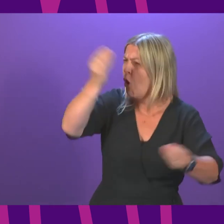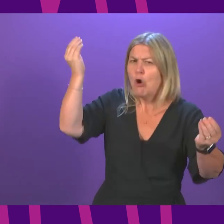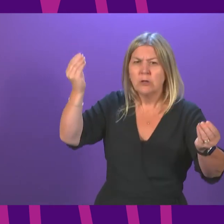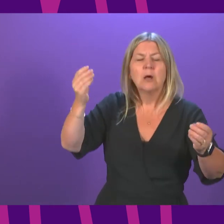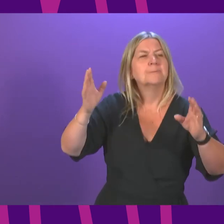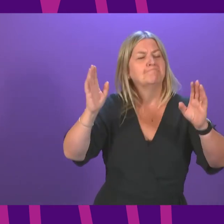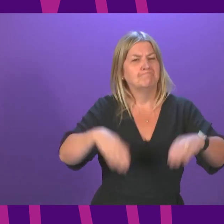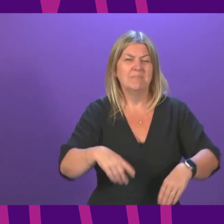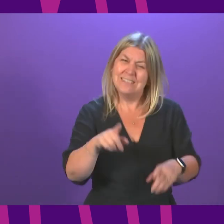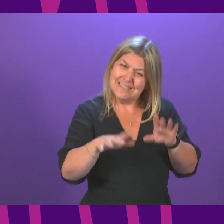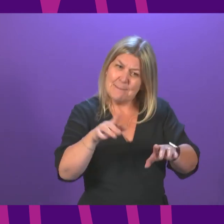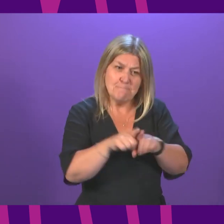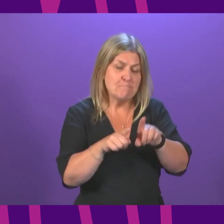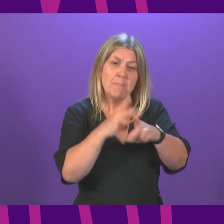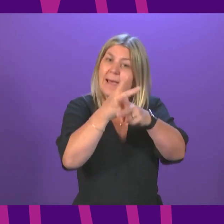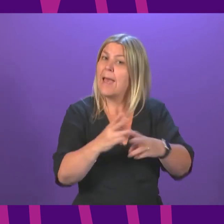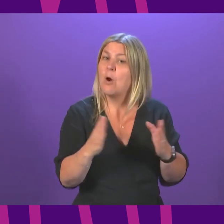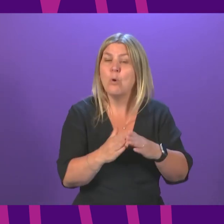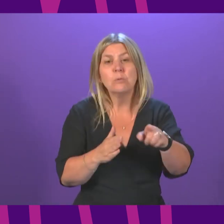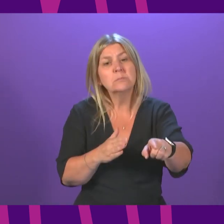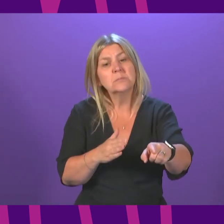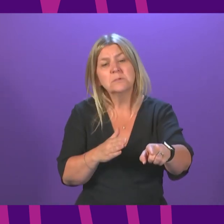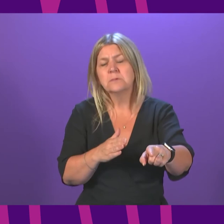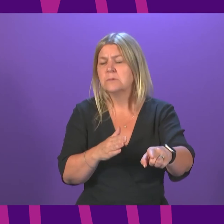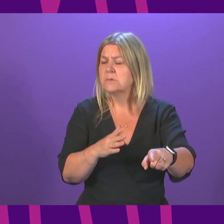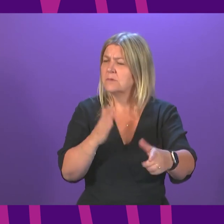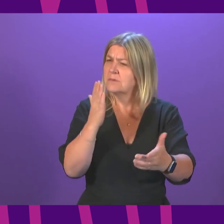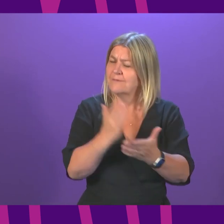Pandora’s box of those complex issues. I am afraid that I do not buy the argument that